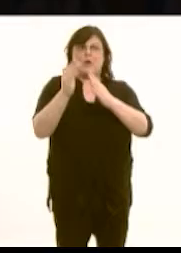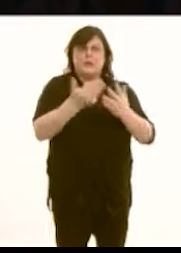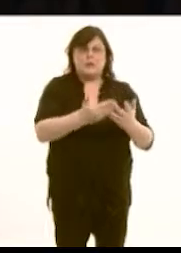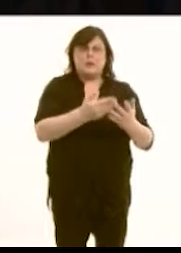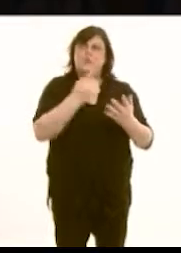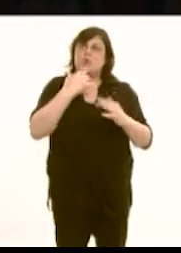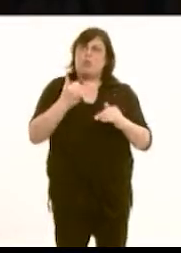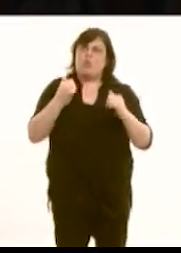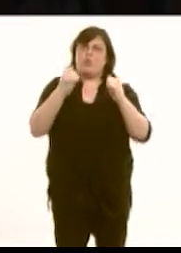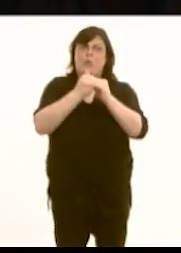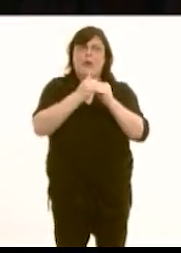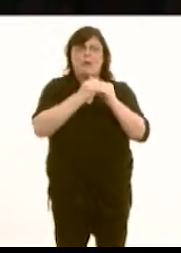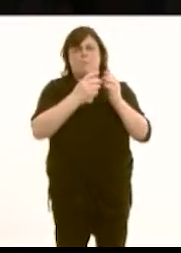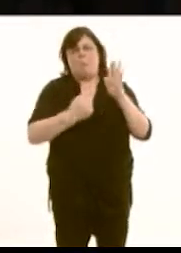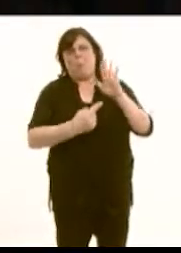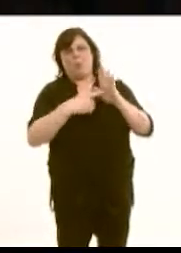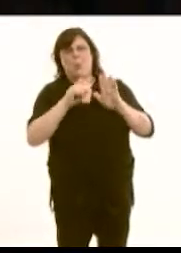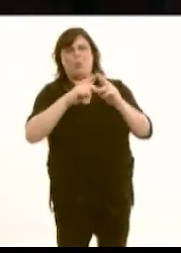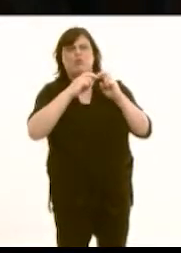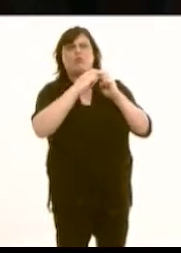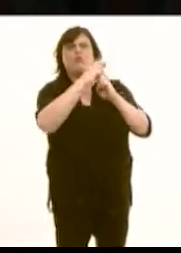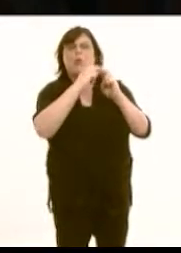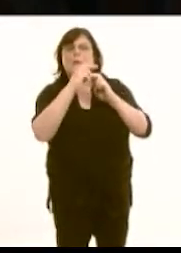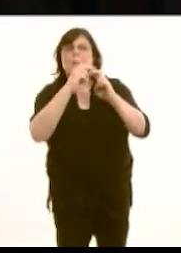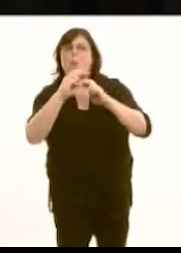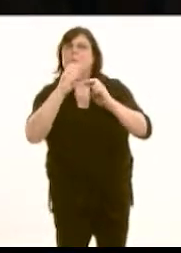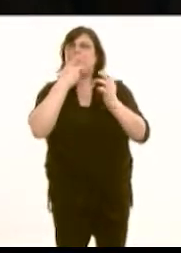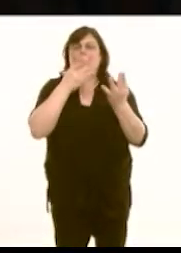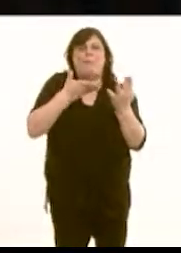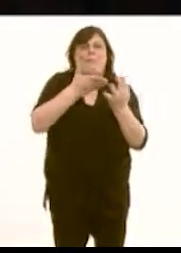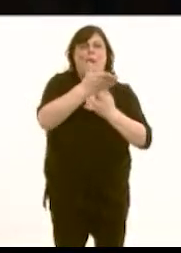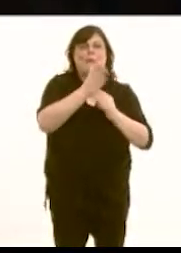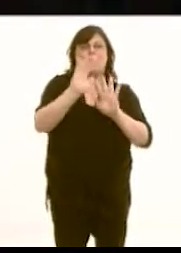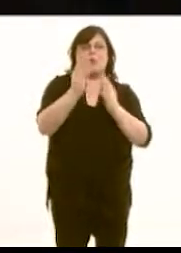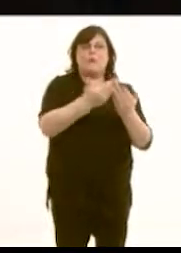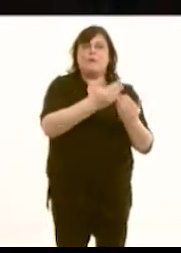for these new facilities is of very great importance, and will you join me in calling